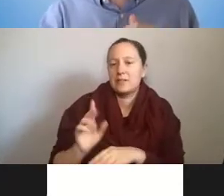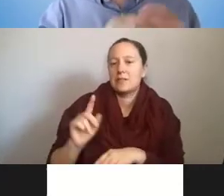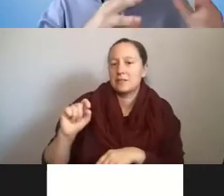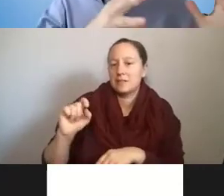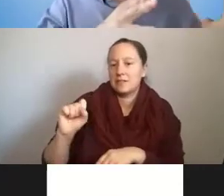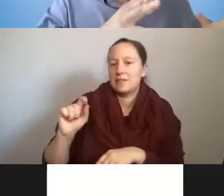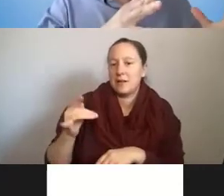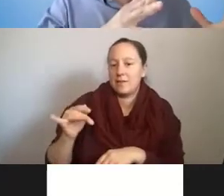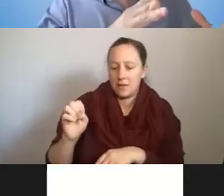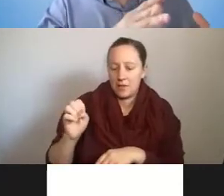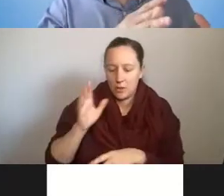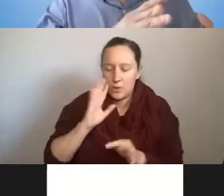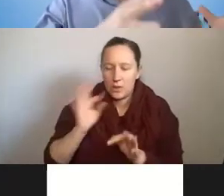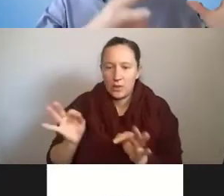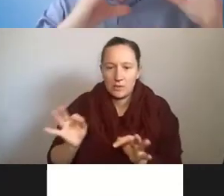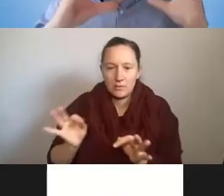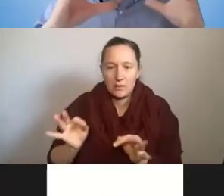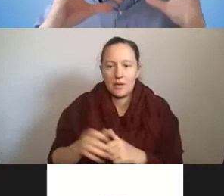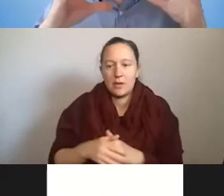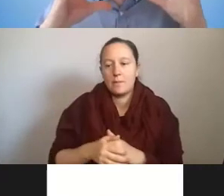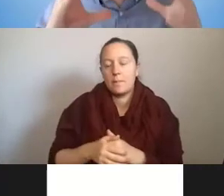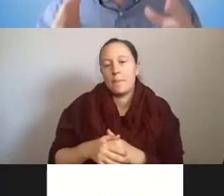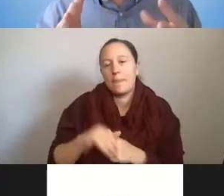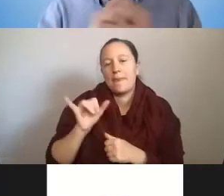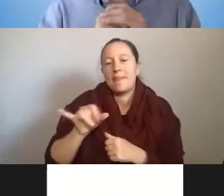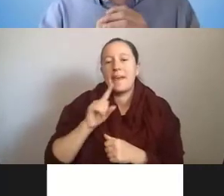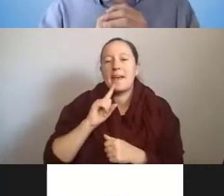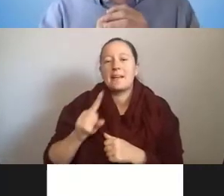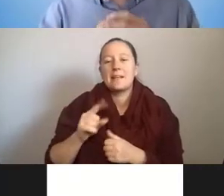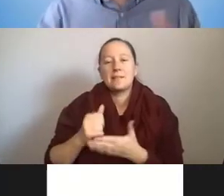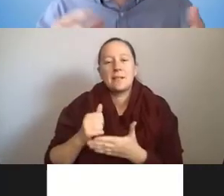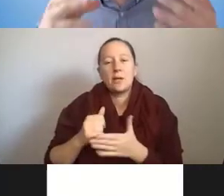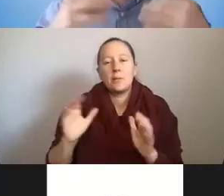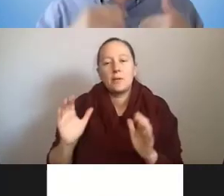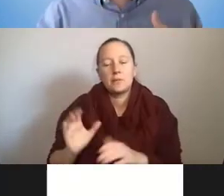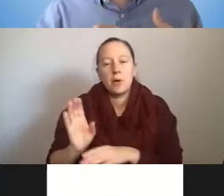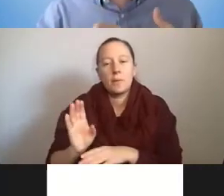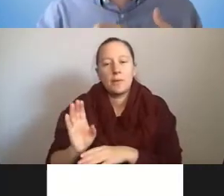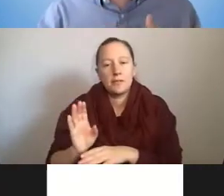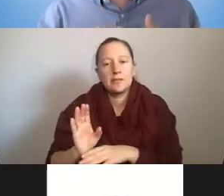and that's basically assisting small businesses to leverage NIH funding